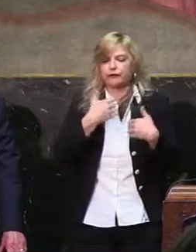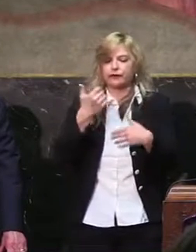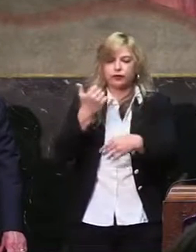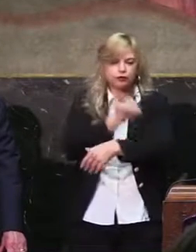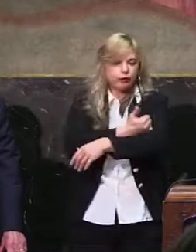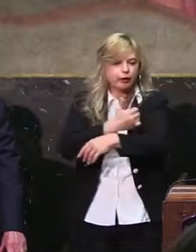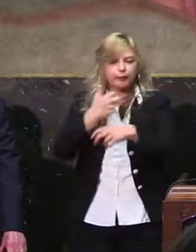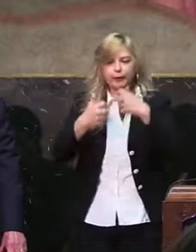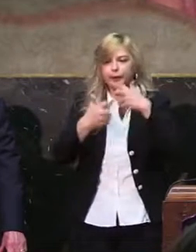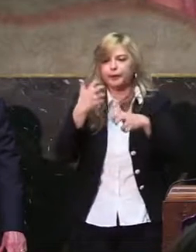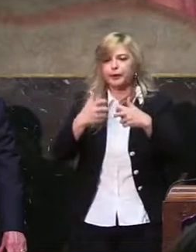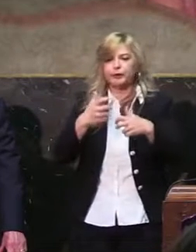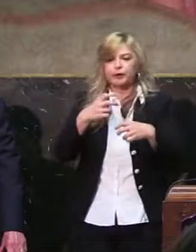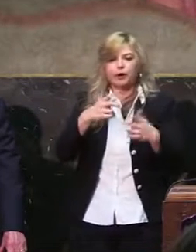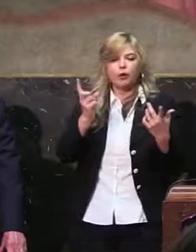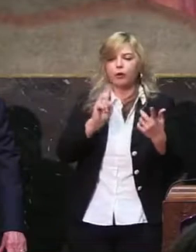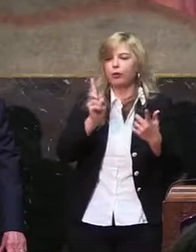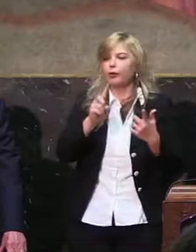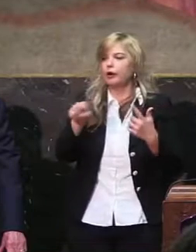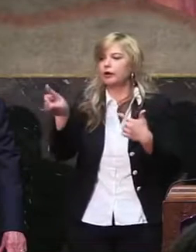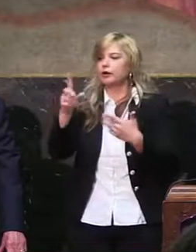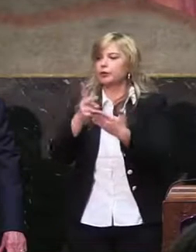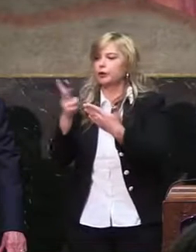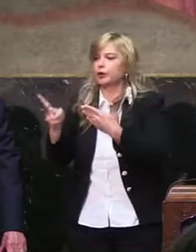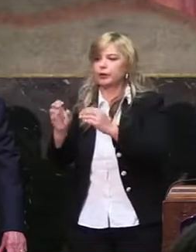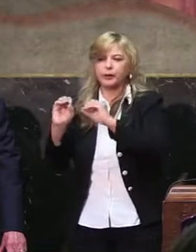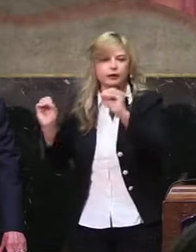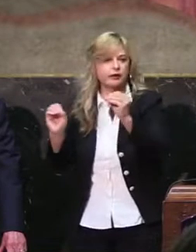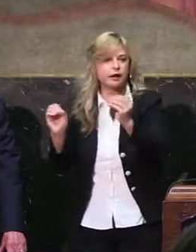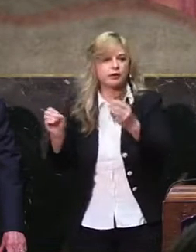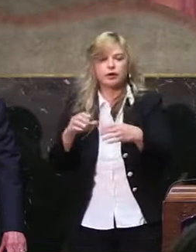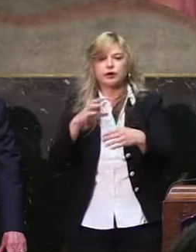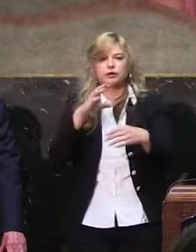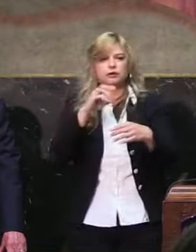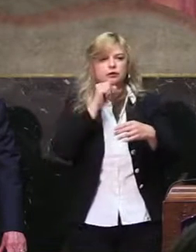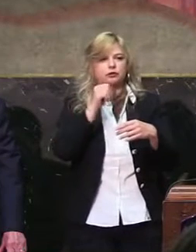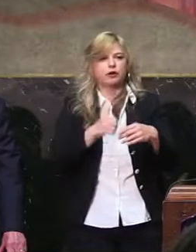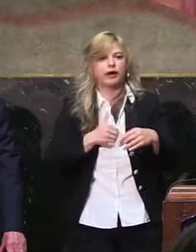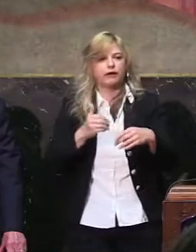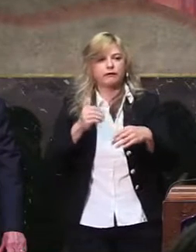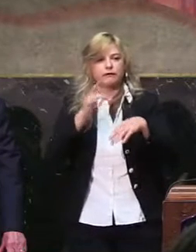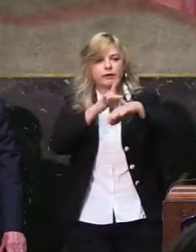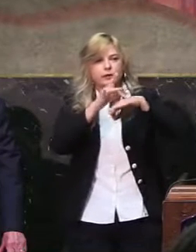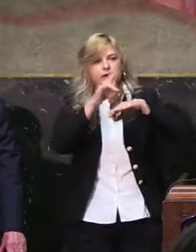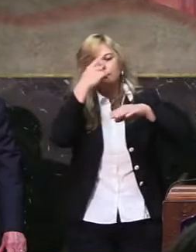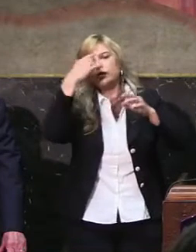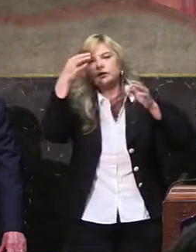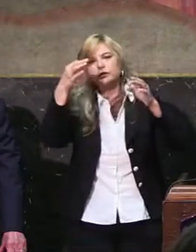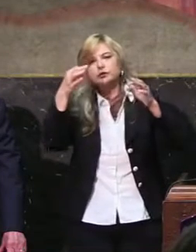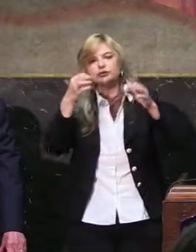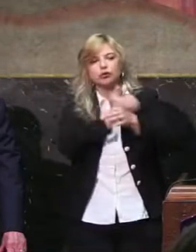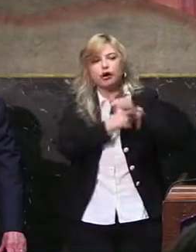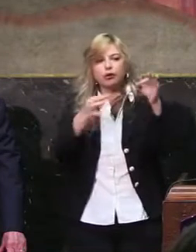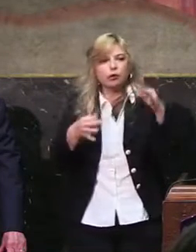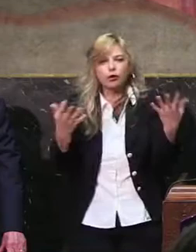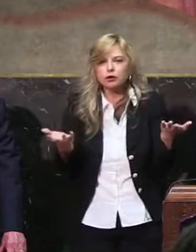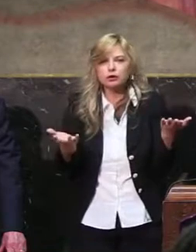that illness there's no slots in drug court there's not a lot you can do with that person except some offer incarceration